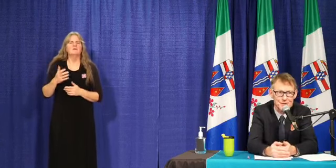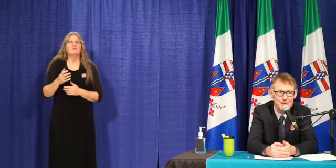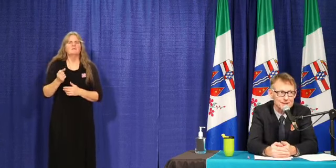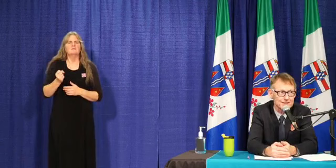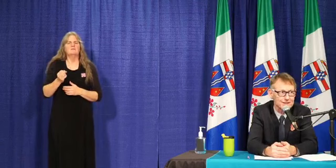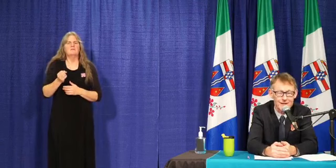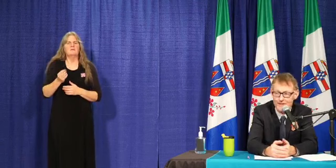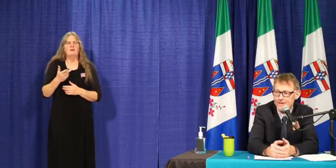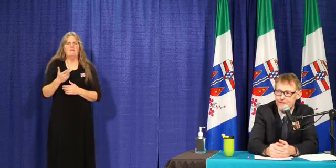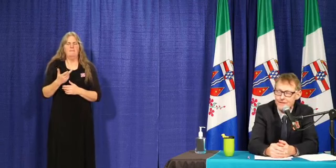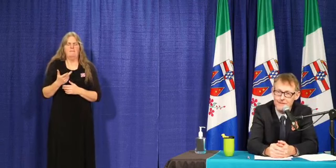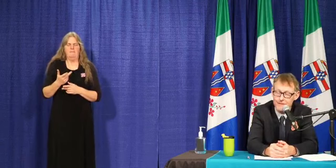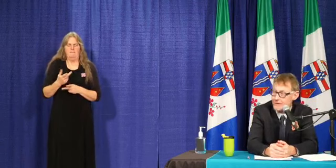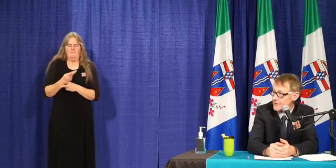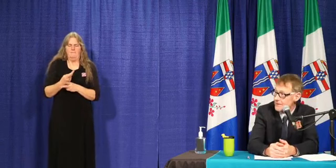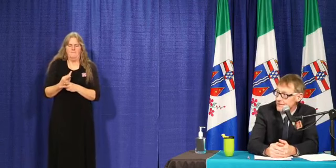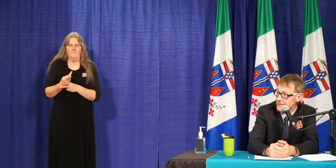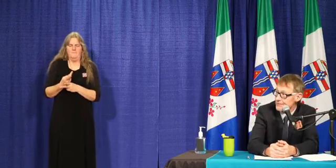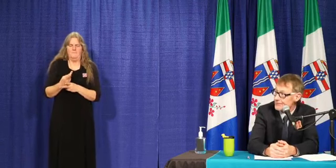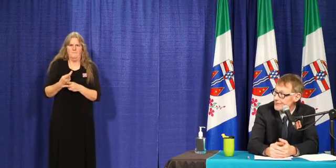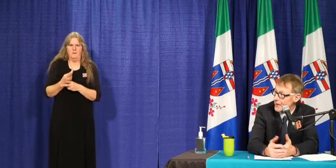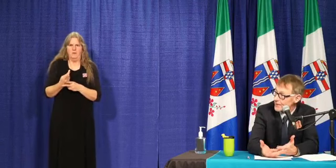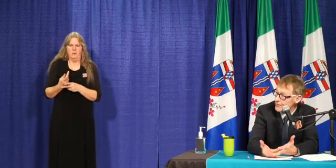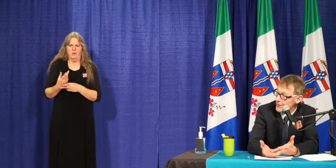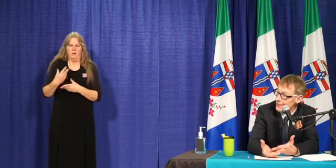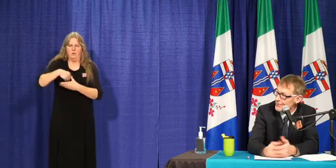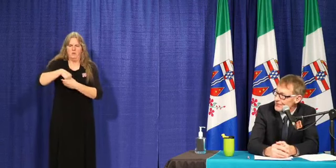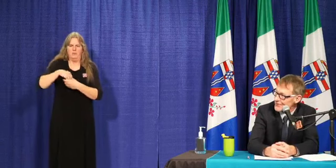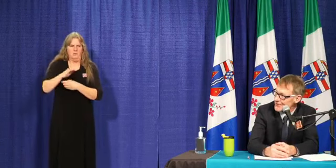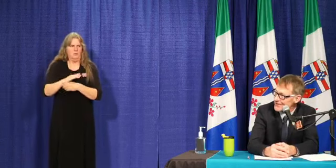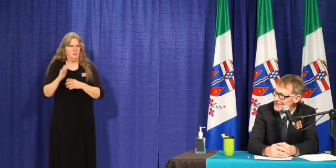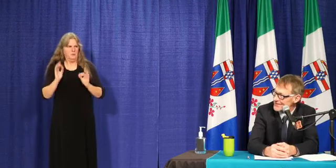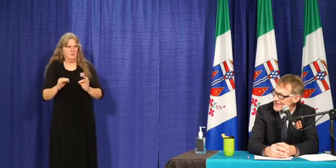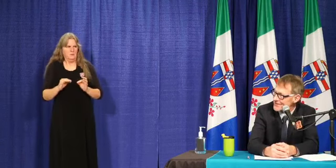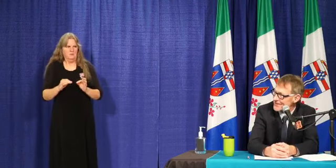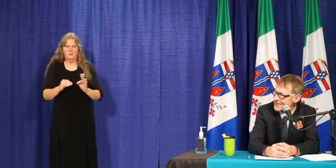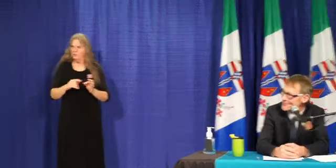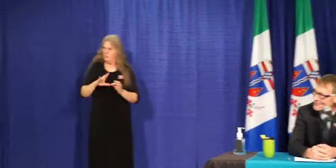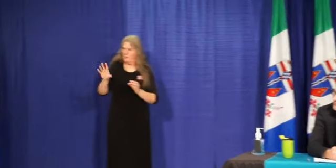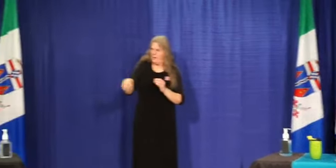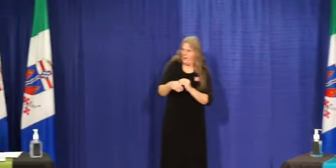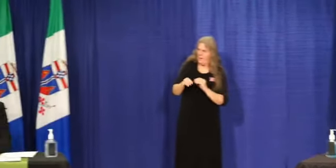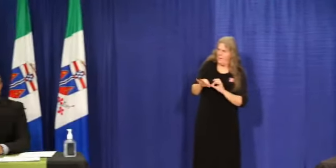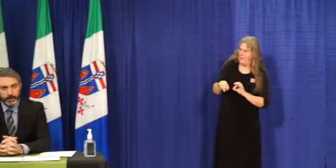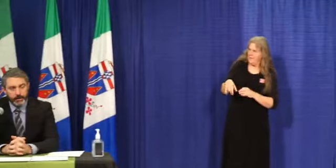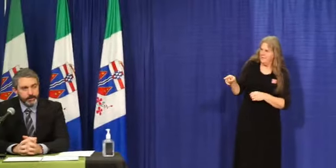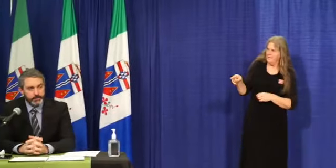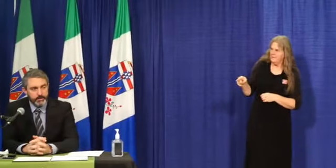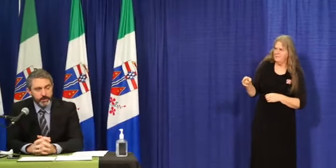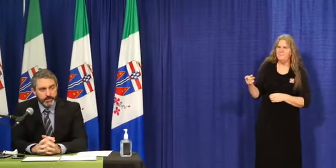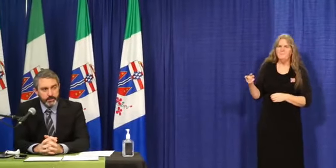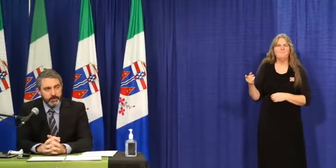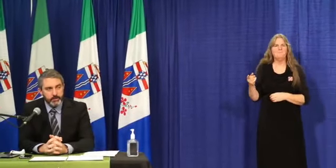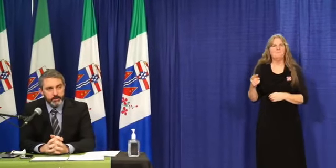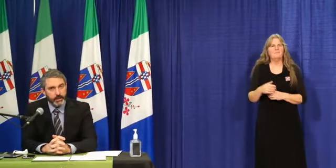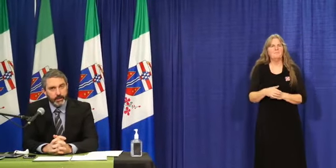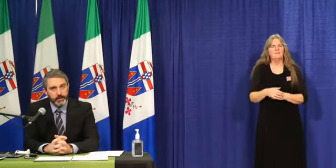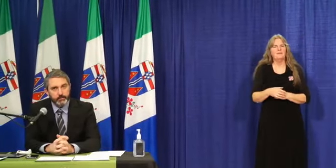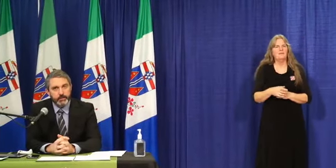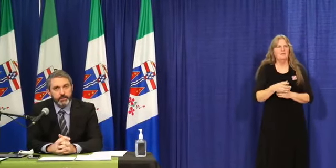that decision. I don't know if the premier has anything to add. As you're answering, I think about how hard it is for chief